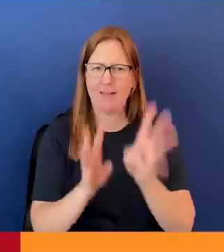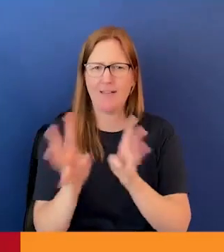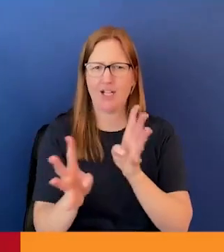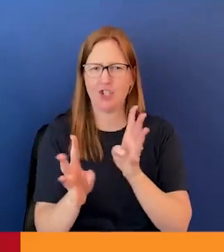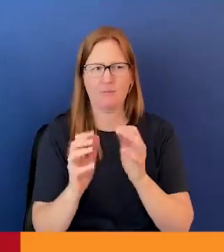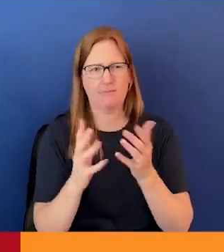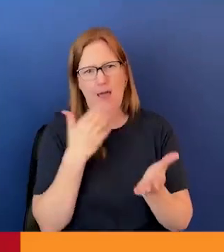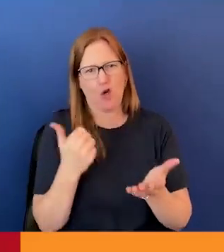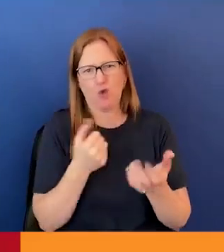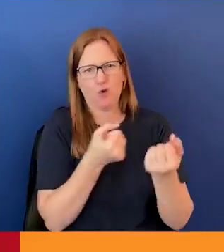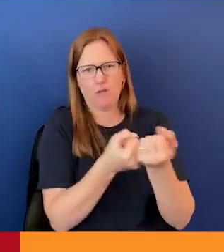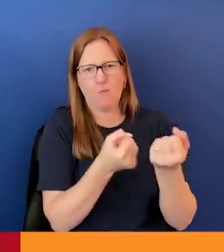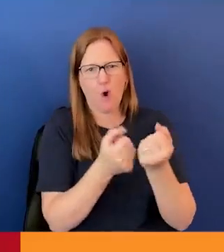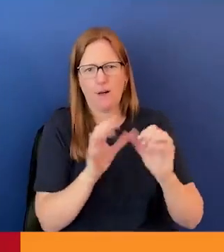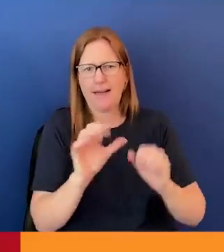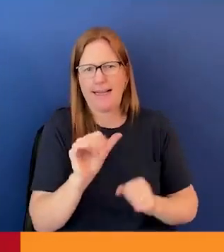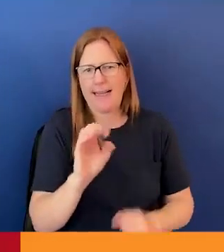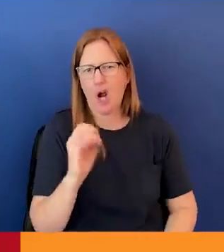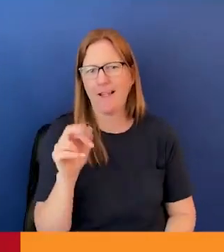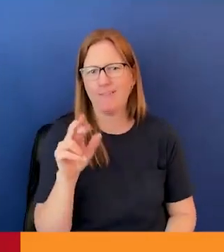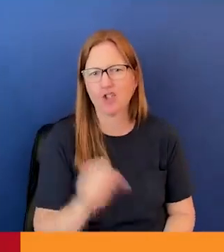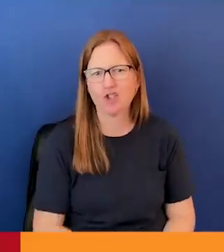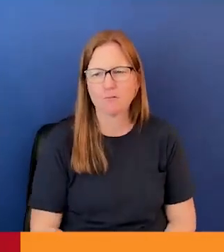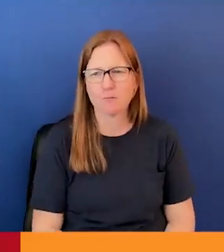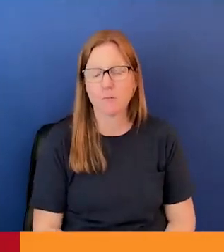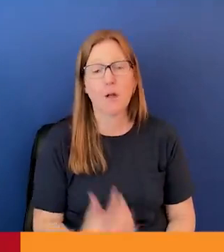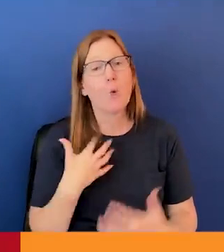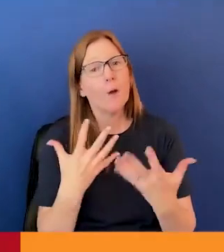But importantly, we want these solutions to be user-centered, affordable